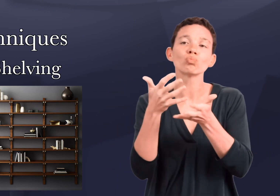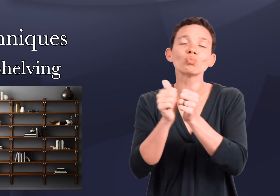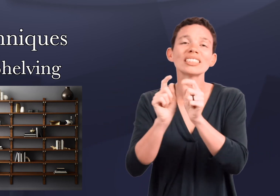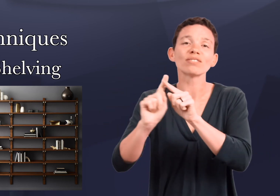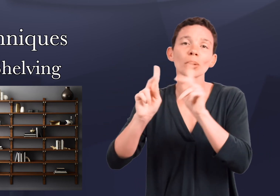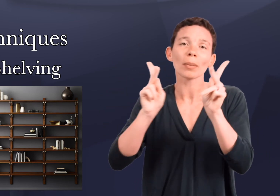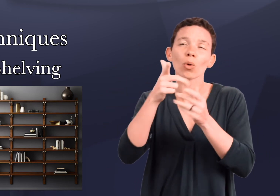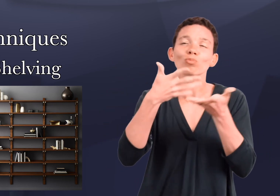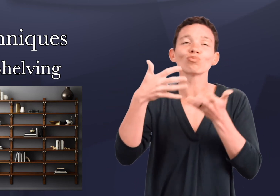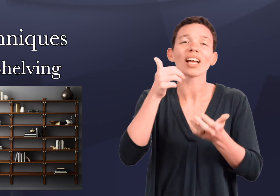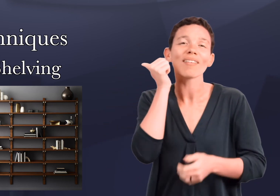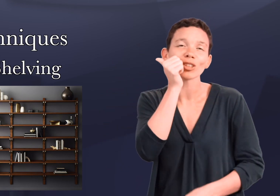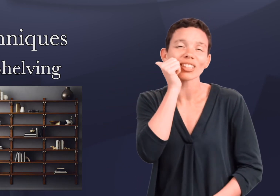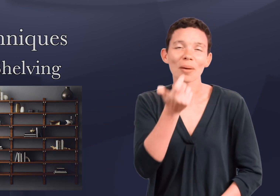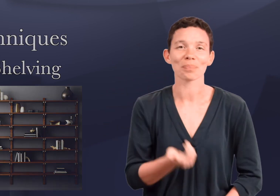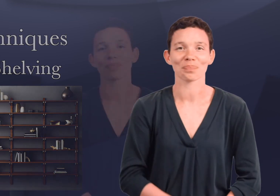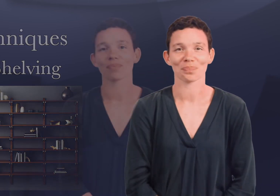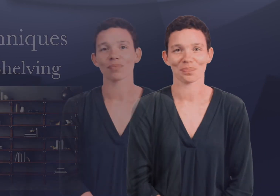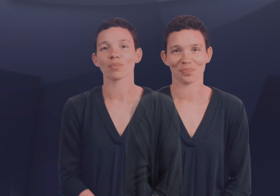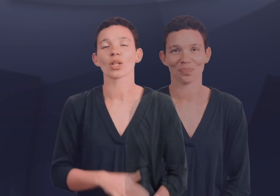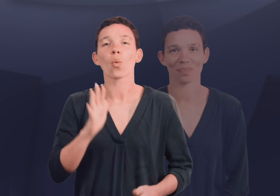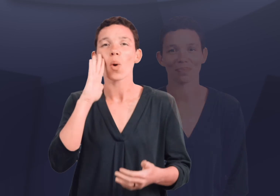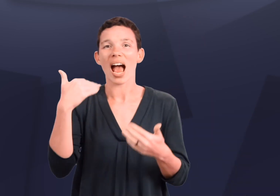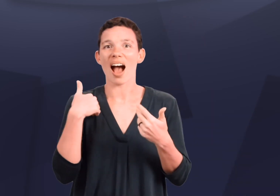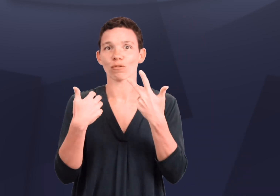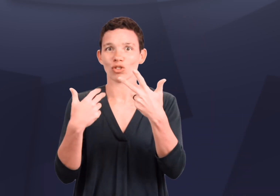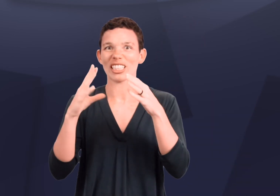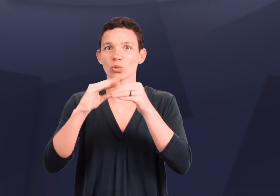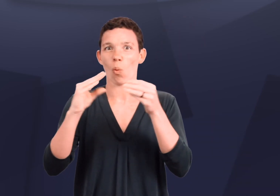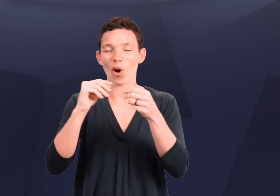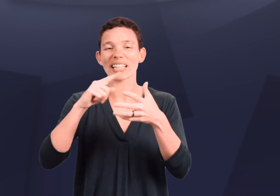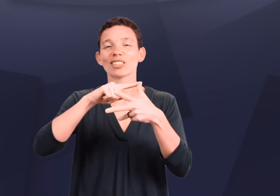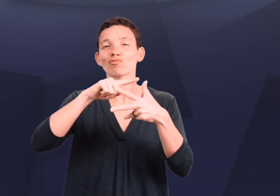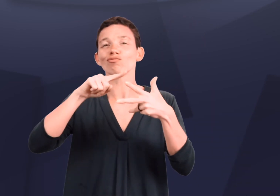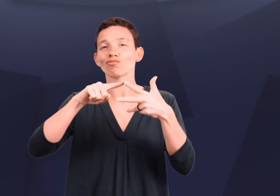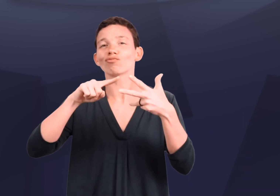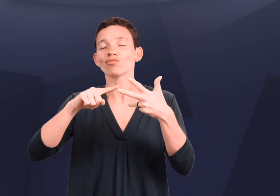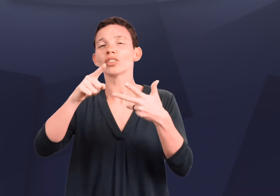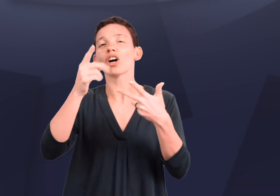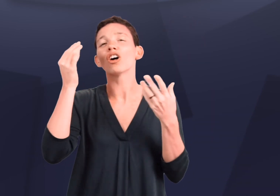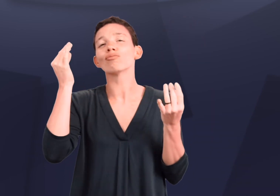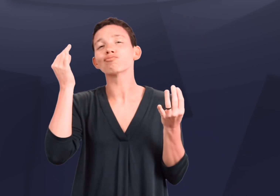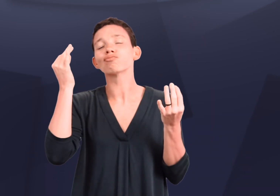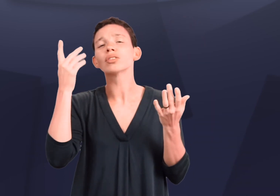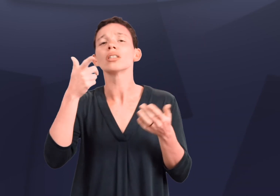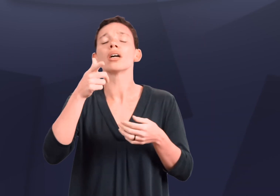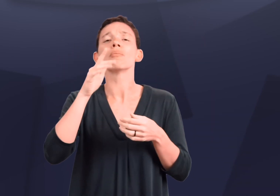In this part, I will be sharing three different scenarios, and you will need to listen and reflect on these scenarios.